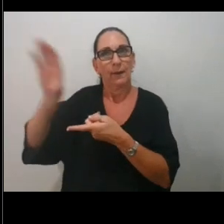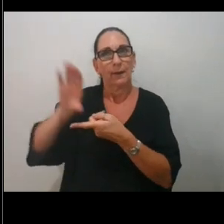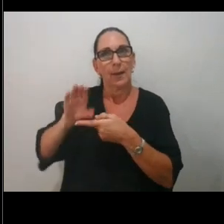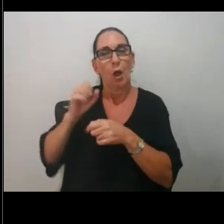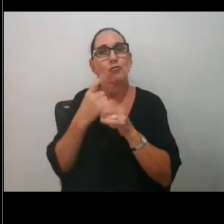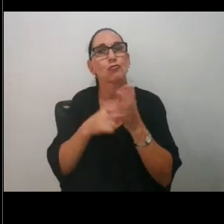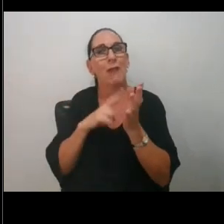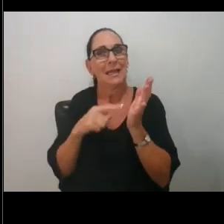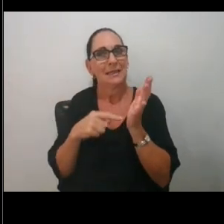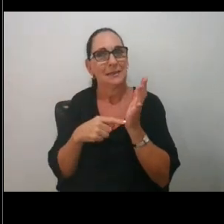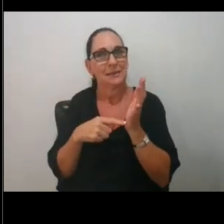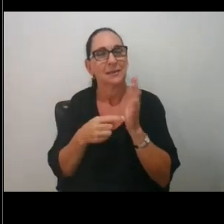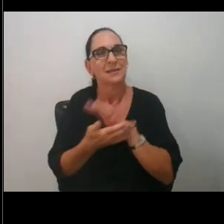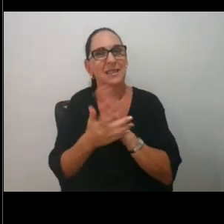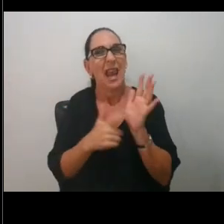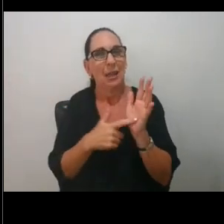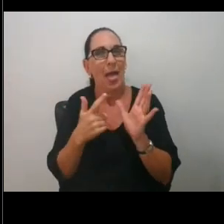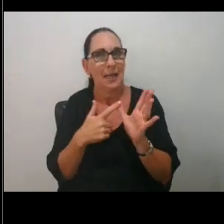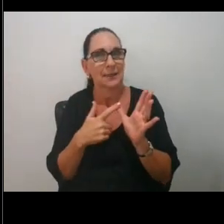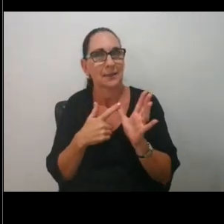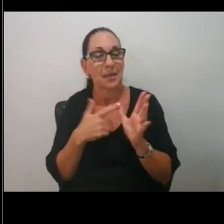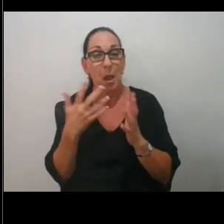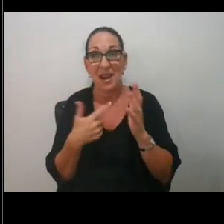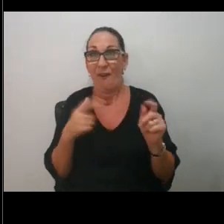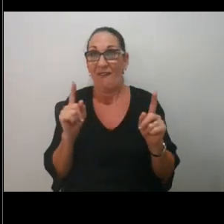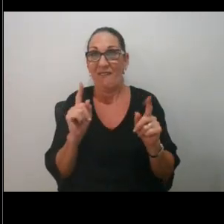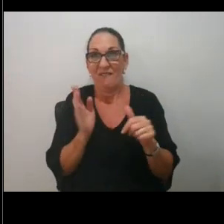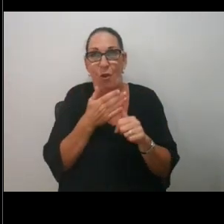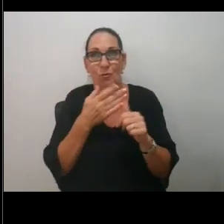somebody we say to them oh we really think you should apply for legal aid so that we can assist